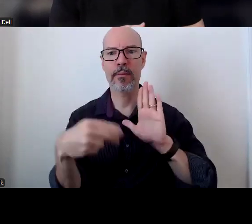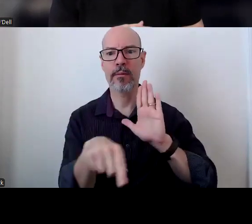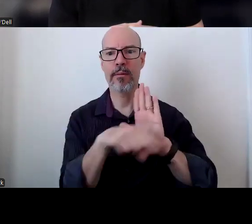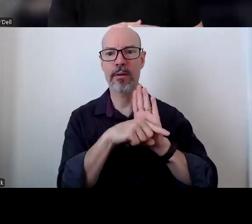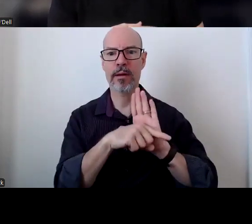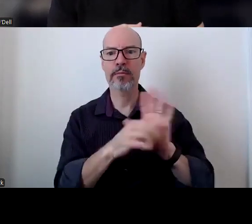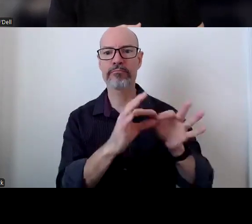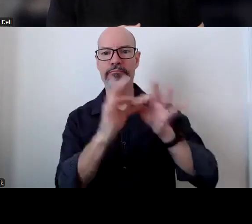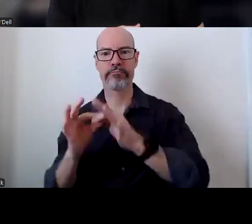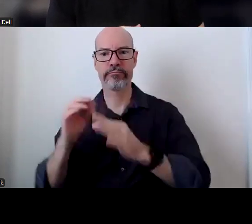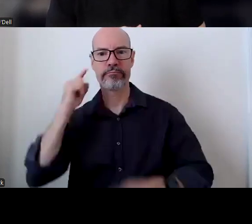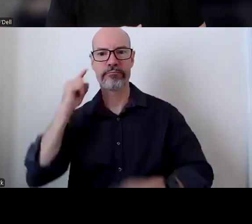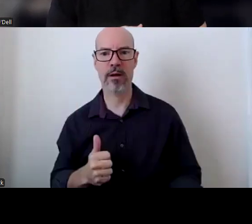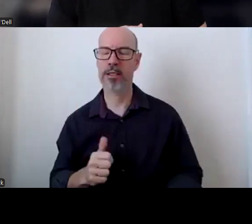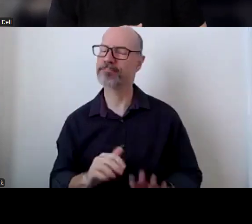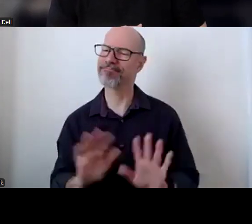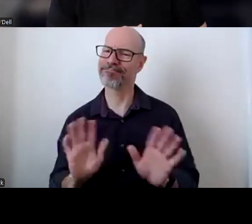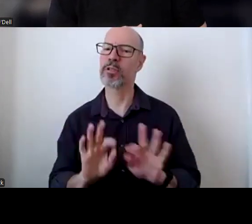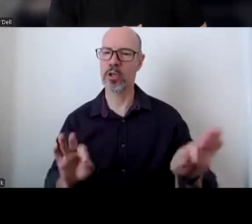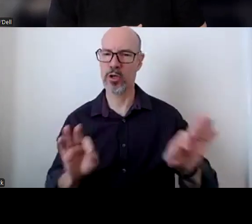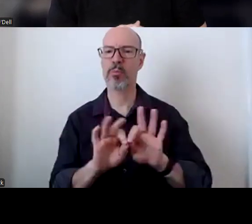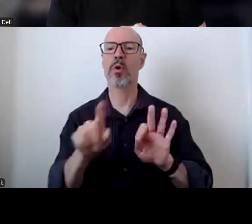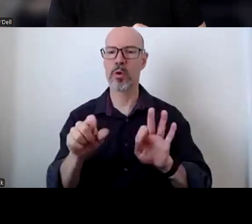Especially people with hearing loss into their affairs.